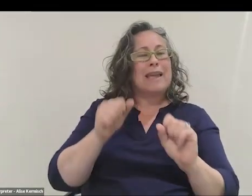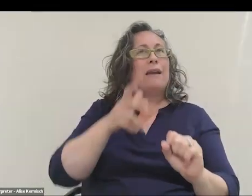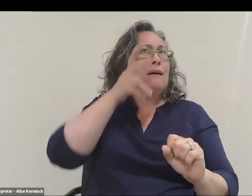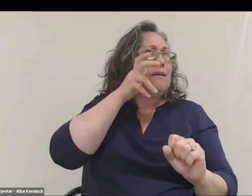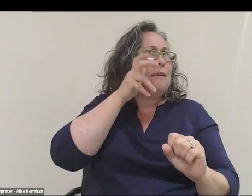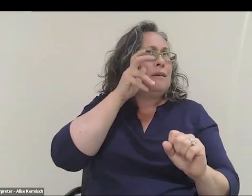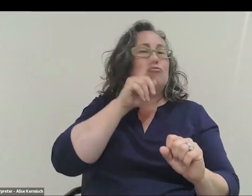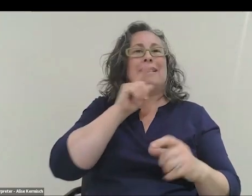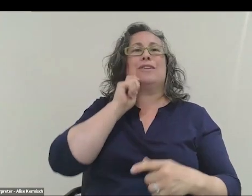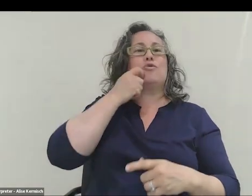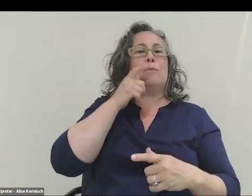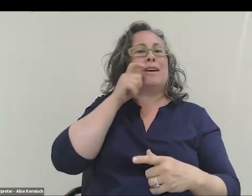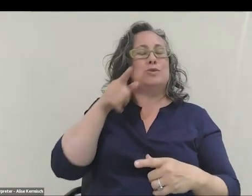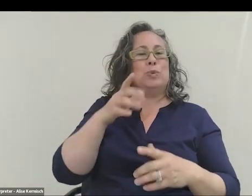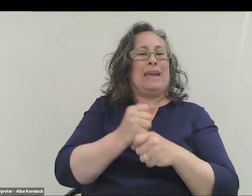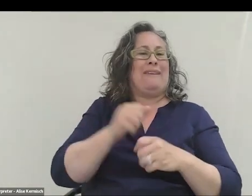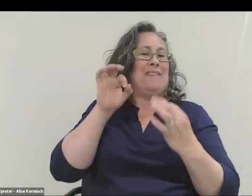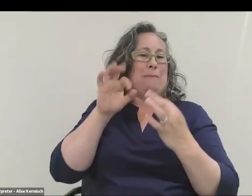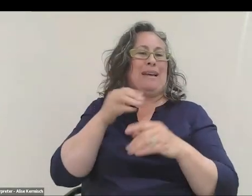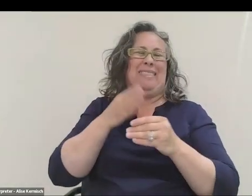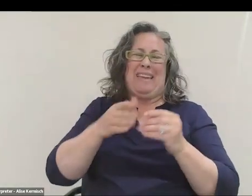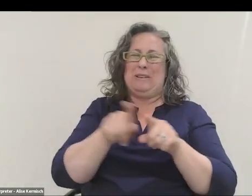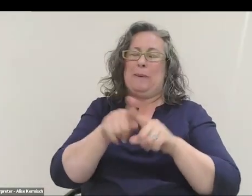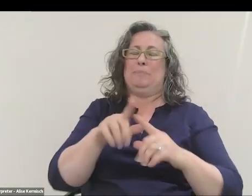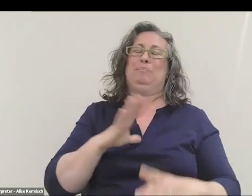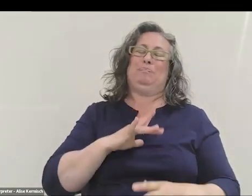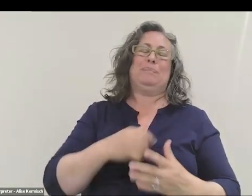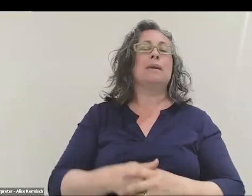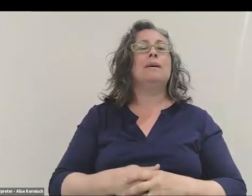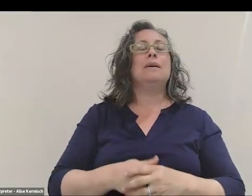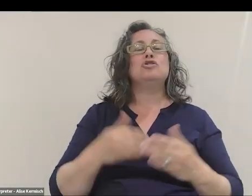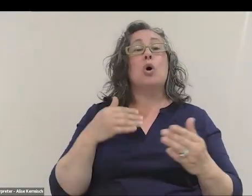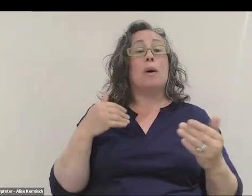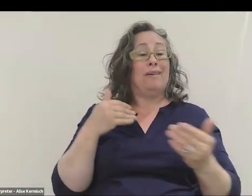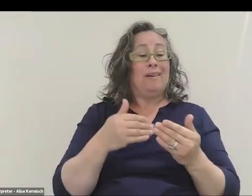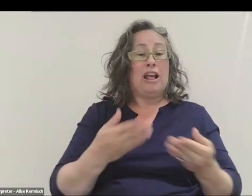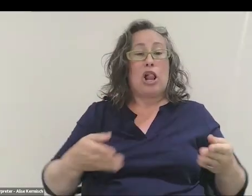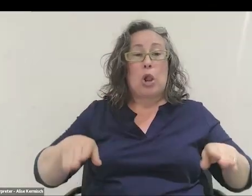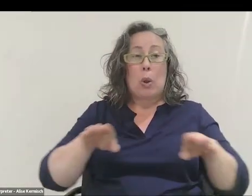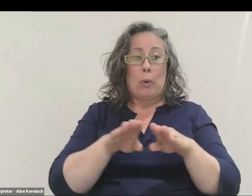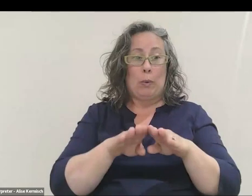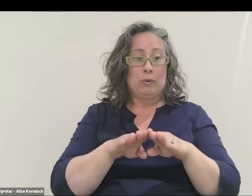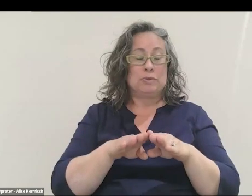because you get feedback at the end as well. I just want to say briefly as I close, like some future,